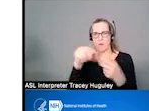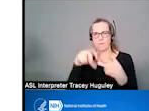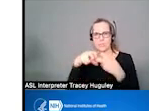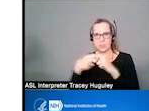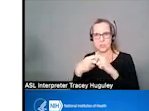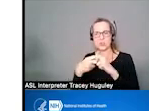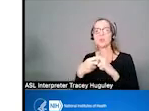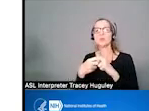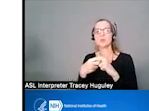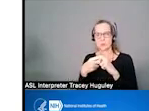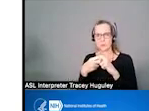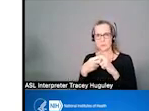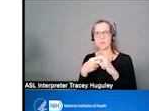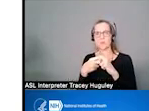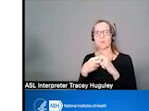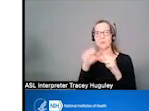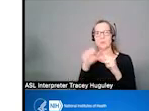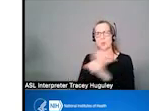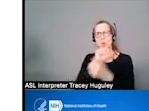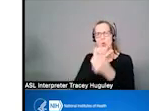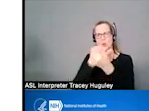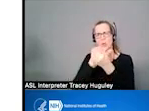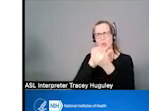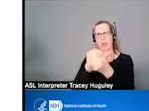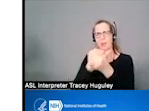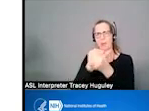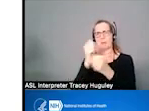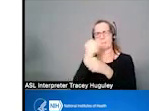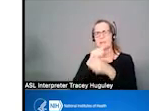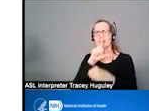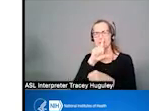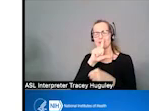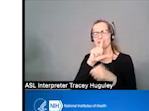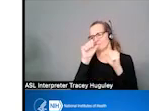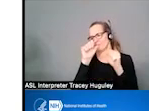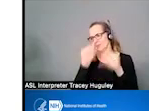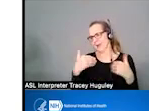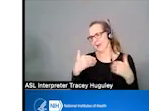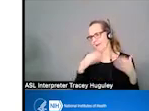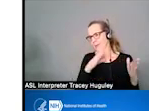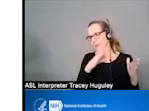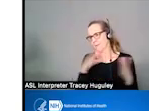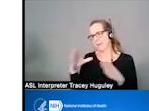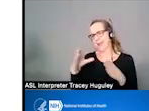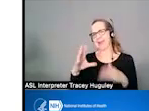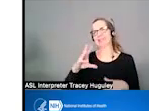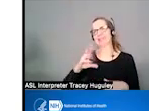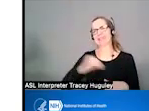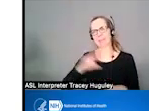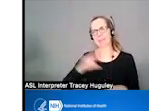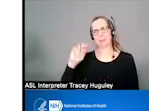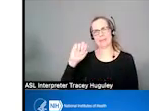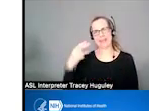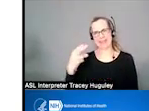and to work together to make sure that you can have a plan that is acceptable to NIH as well as you.